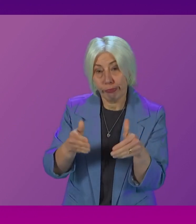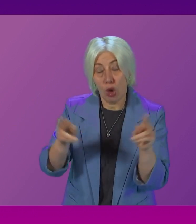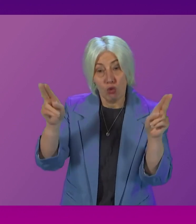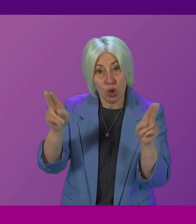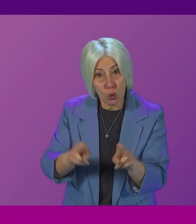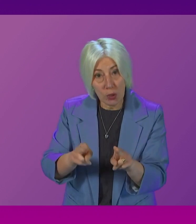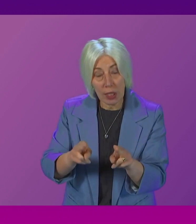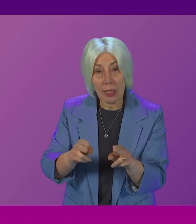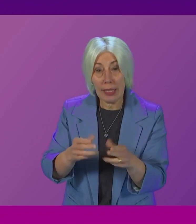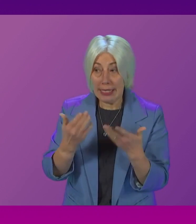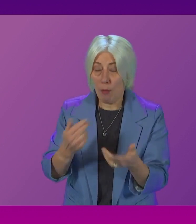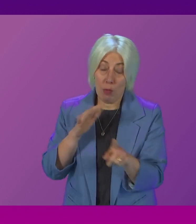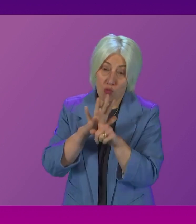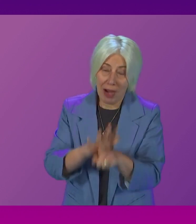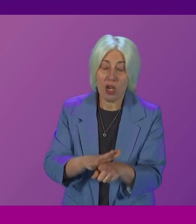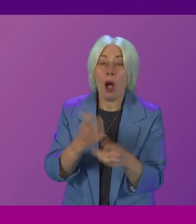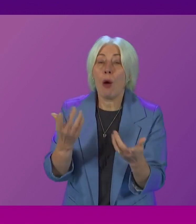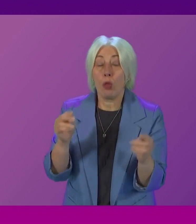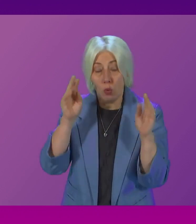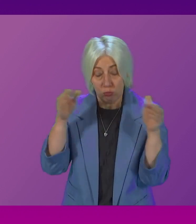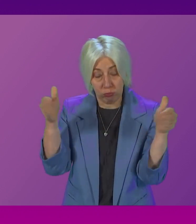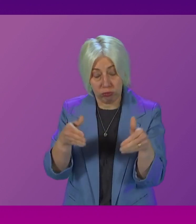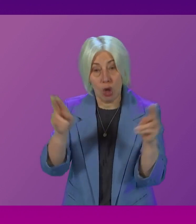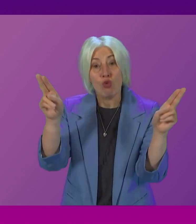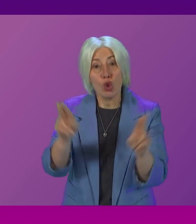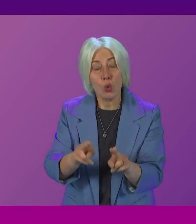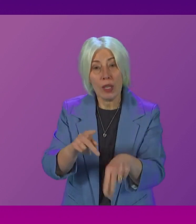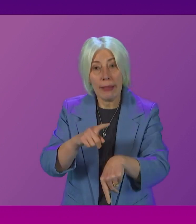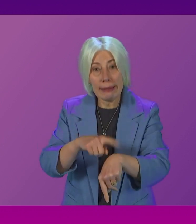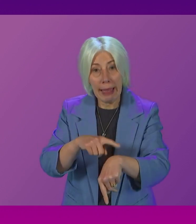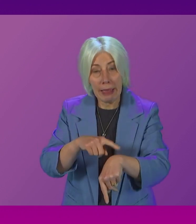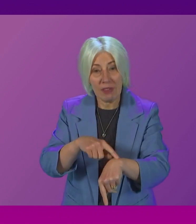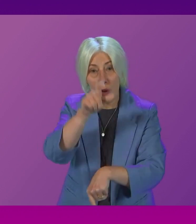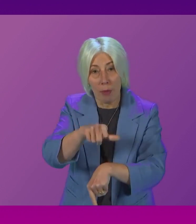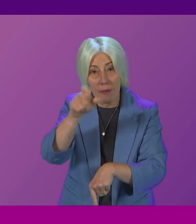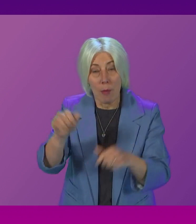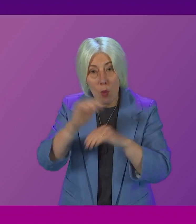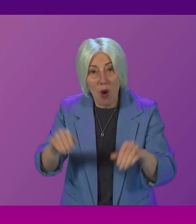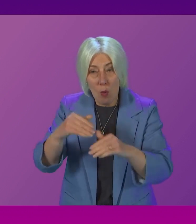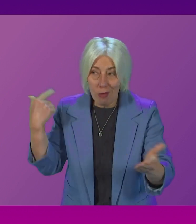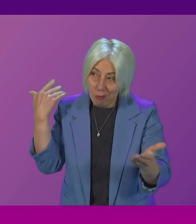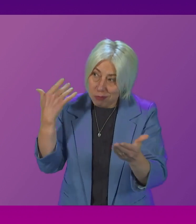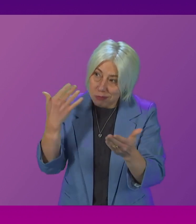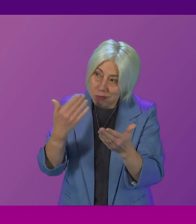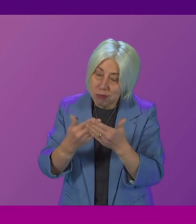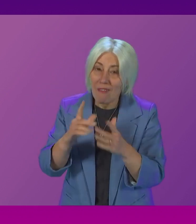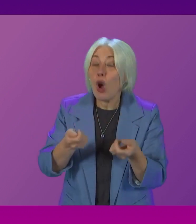these times of significant pressure, we are focusing on reducing the waiting times of those who have been waiting the longest for treatment. That is where we are